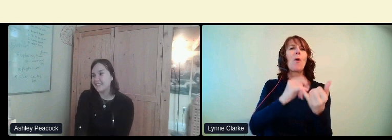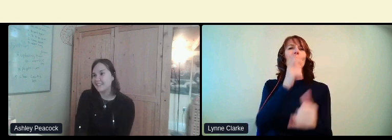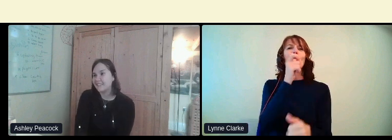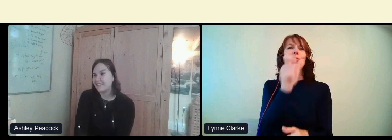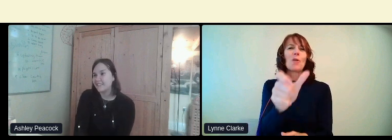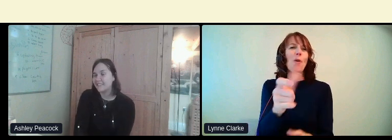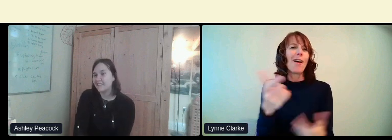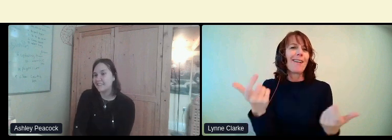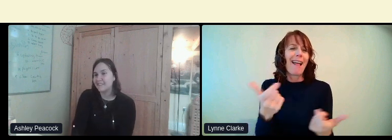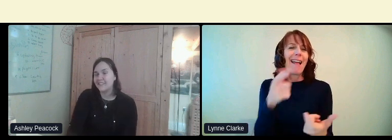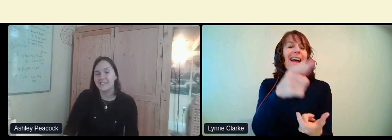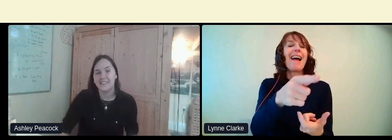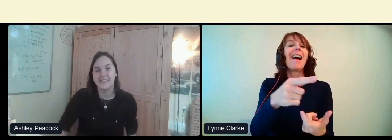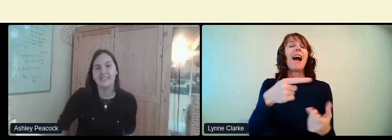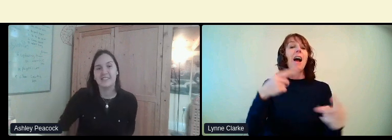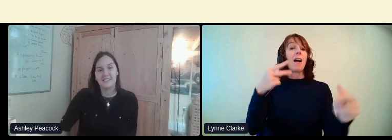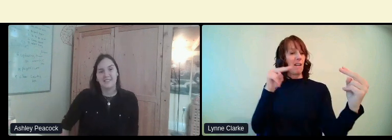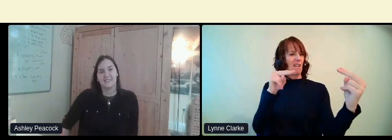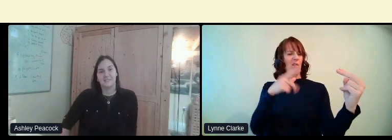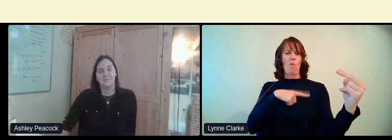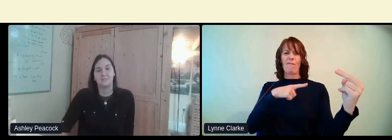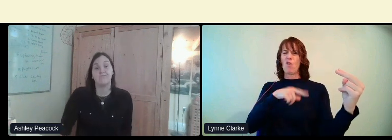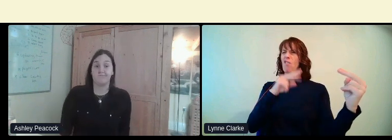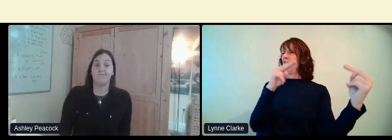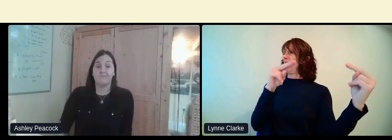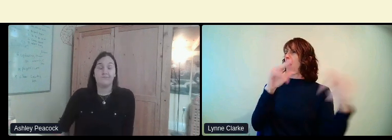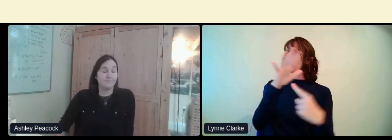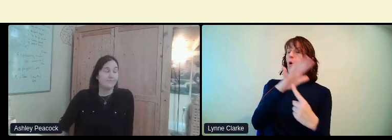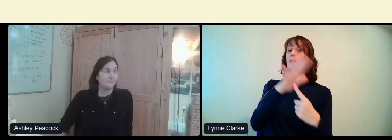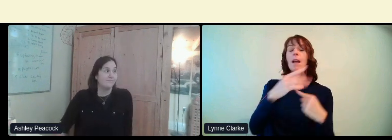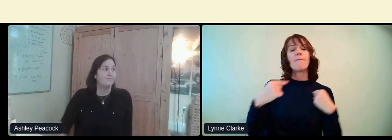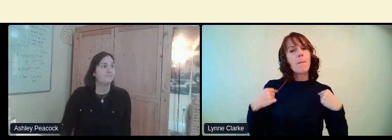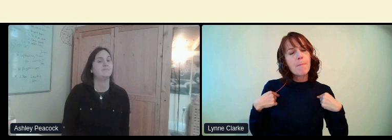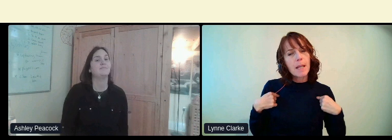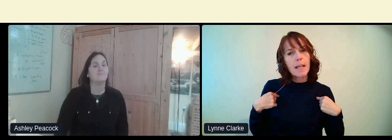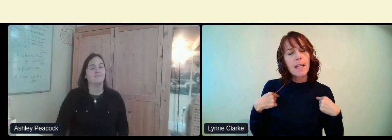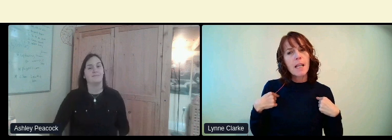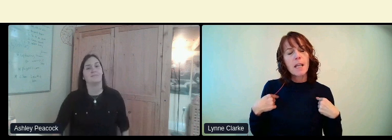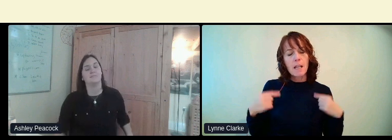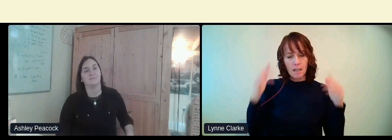I can actually pay much more attention to the conversation if I don't have to stare into your